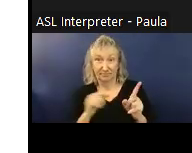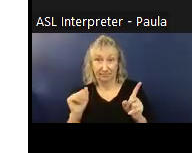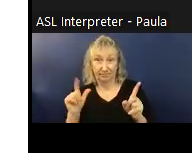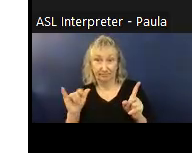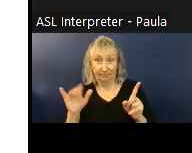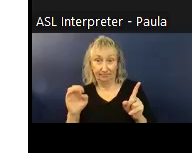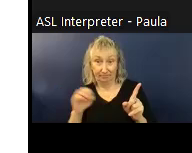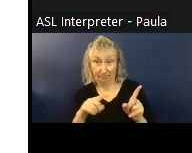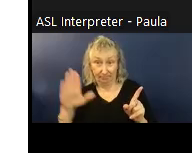Yeah, thank you.